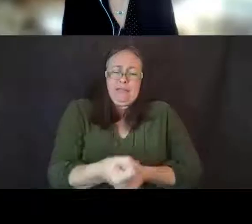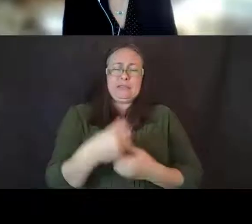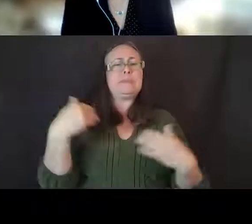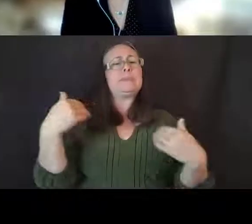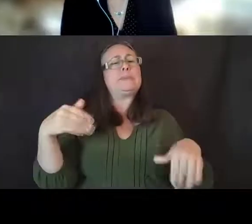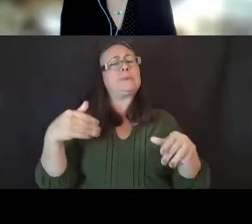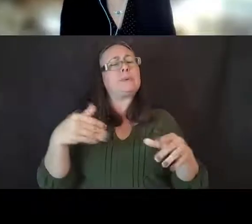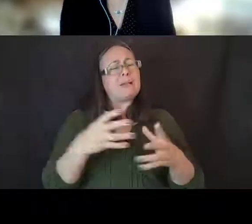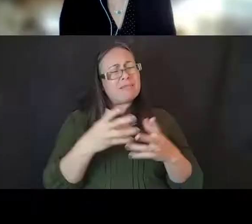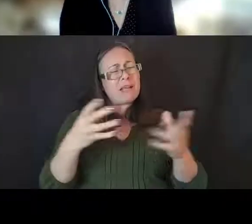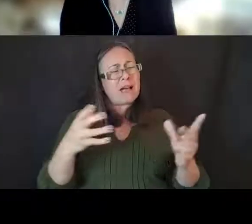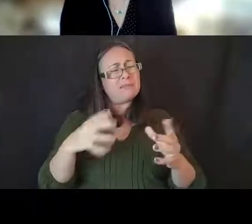when things cannot be reproduced.